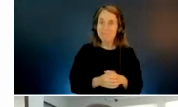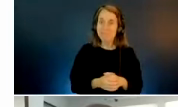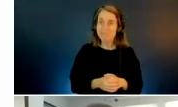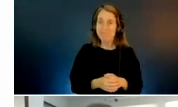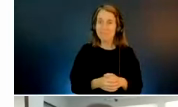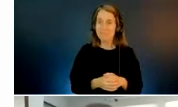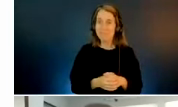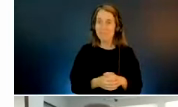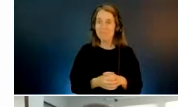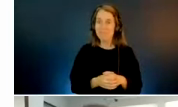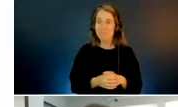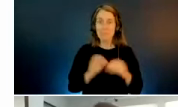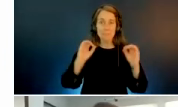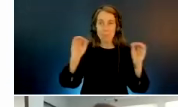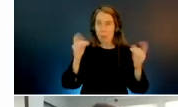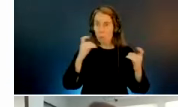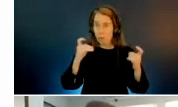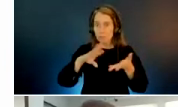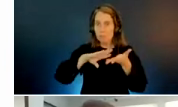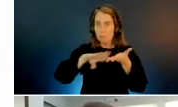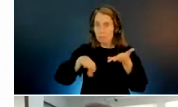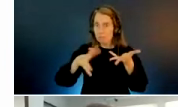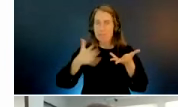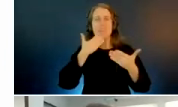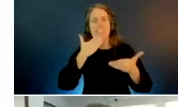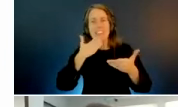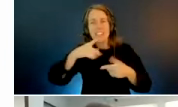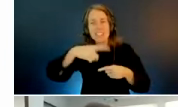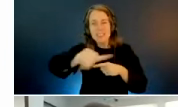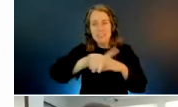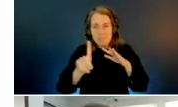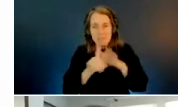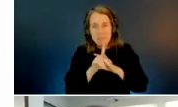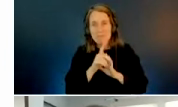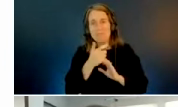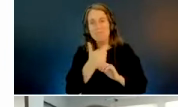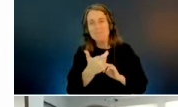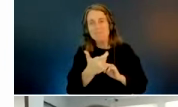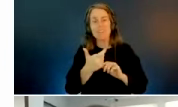of here a little early but thanks everybody for coming and um do look for this on our website